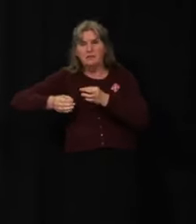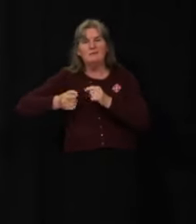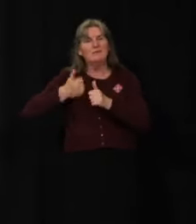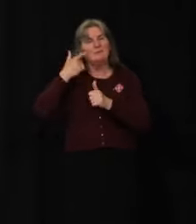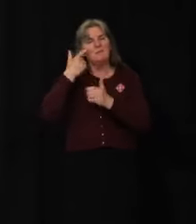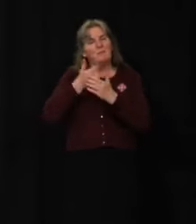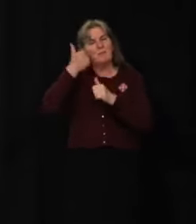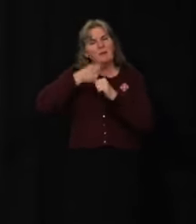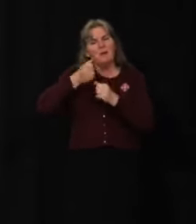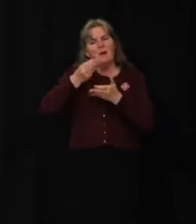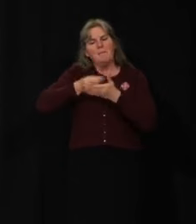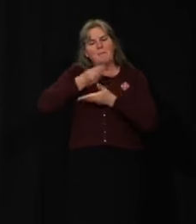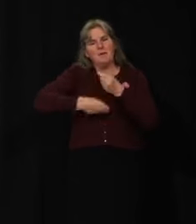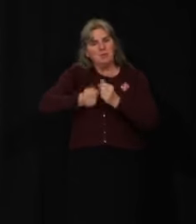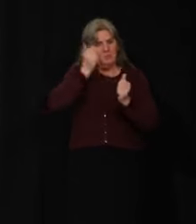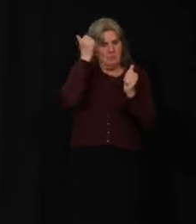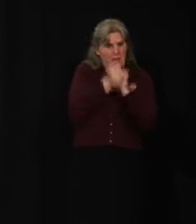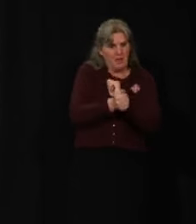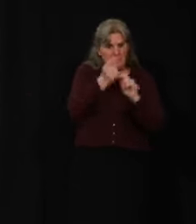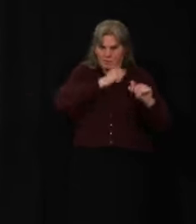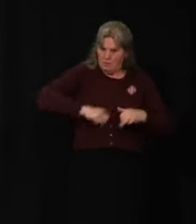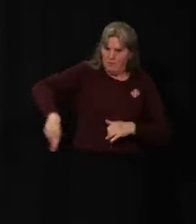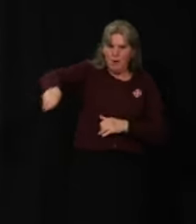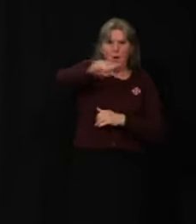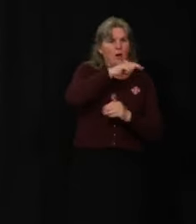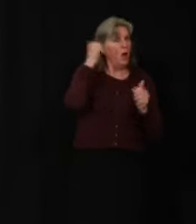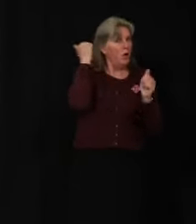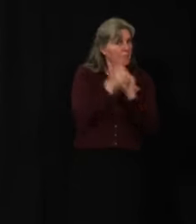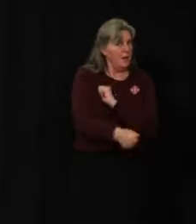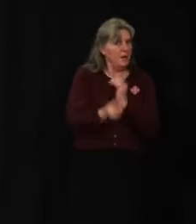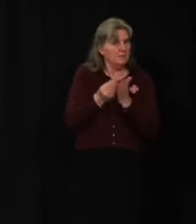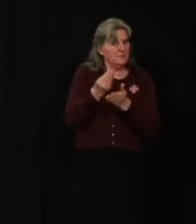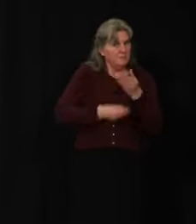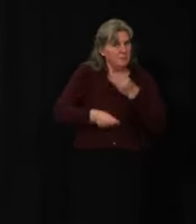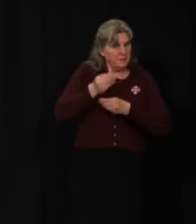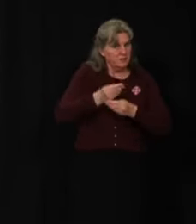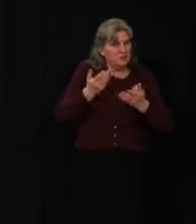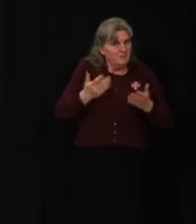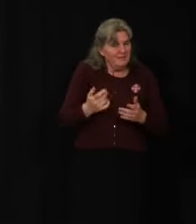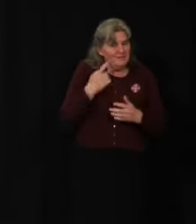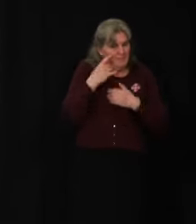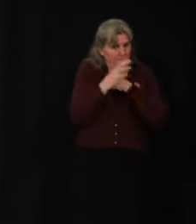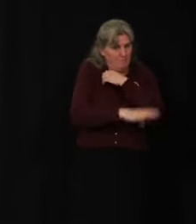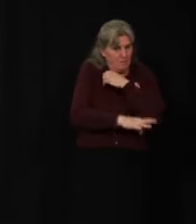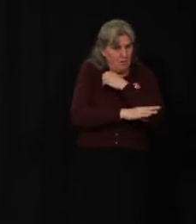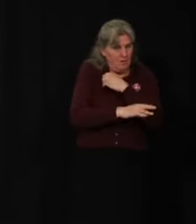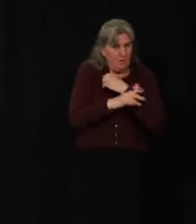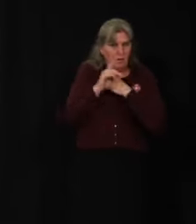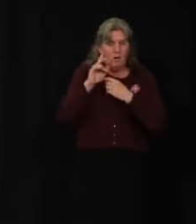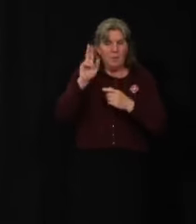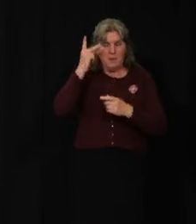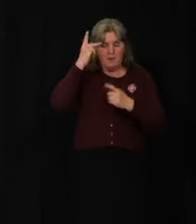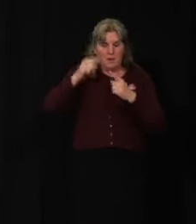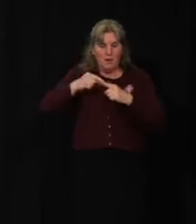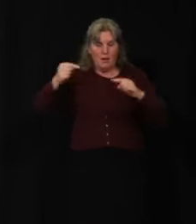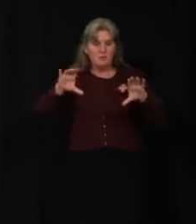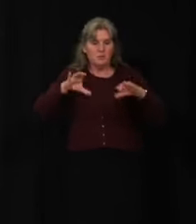It really depends on those that are under this public health and safety act which do require an inspection, but we have a mechanism for ensuring a